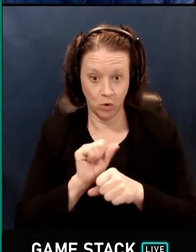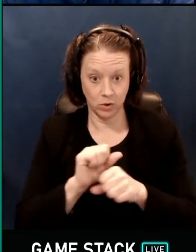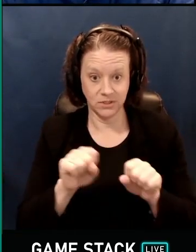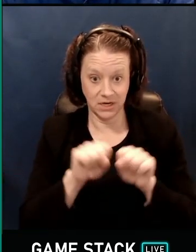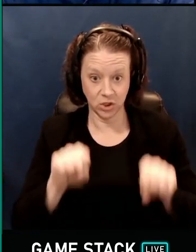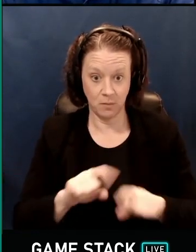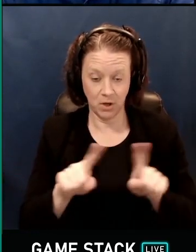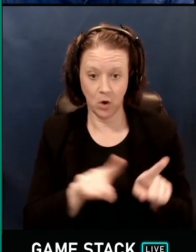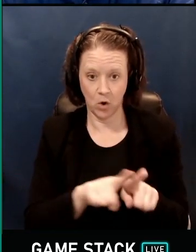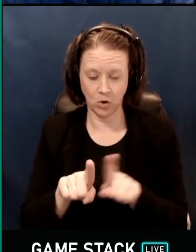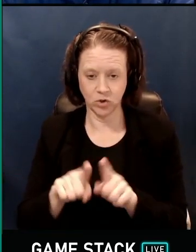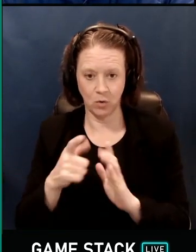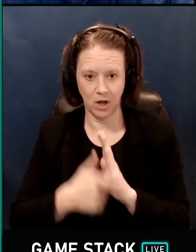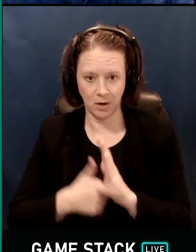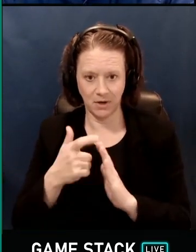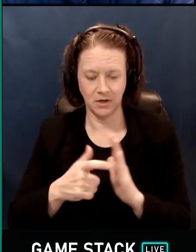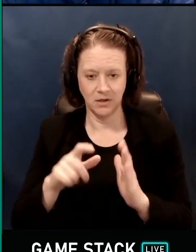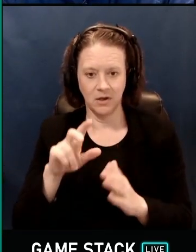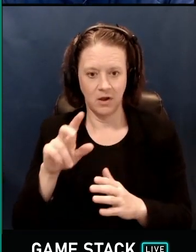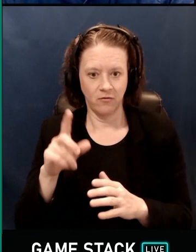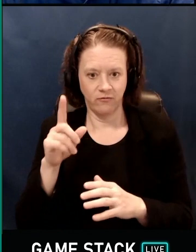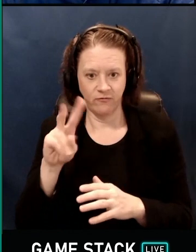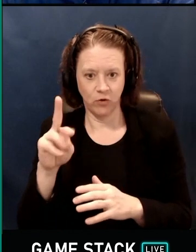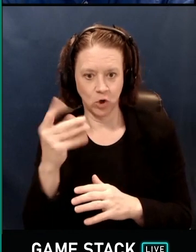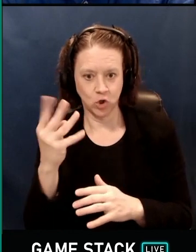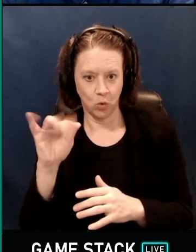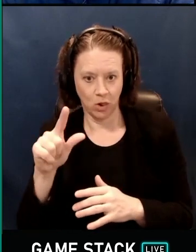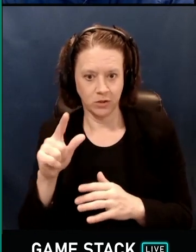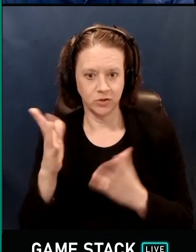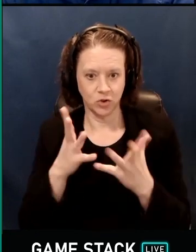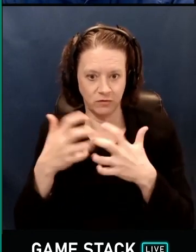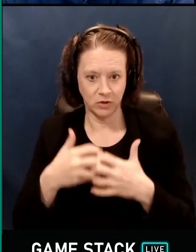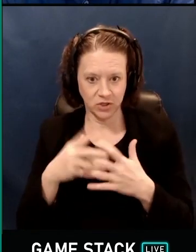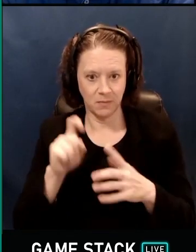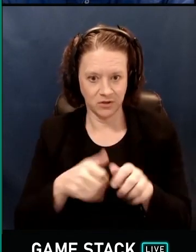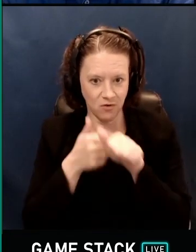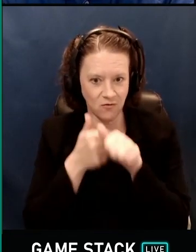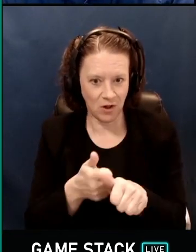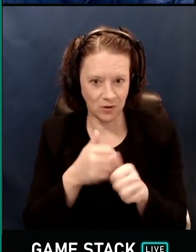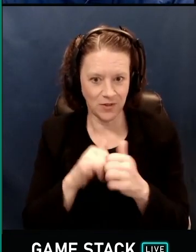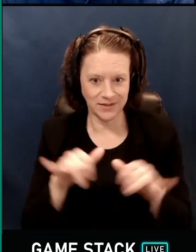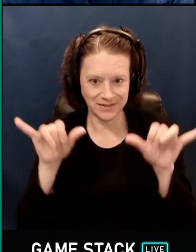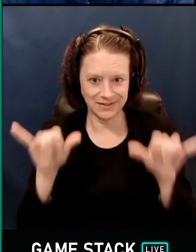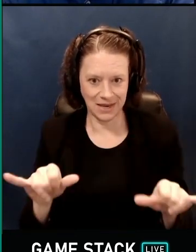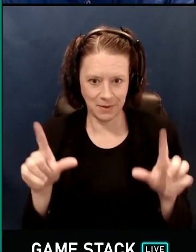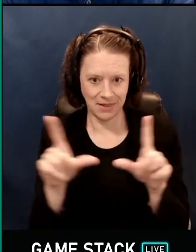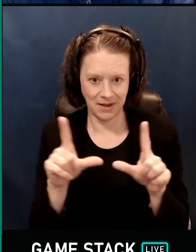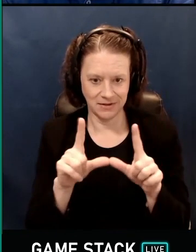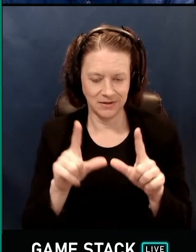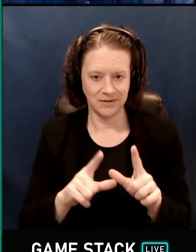must follow the same license activation rules and processes.